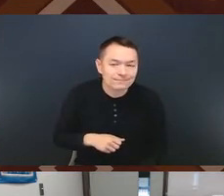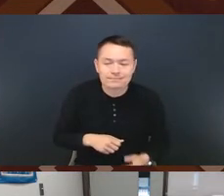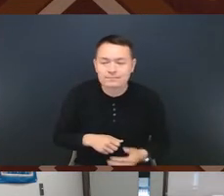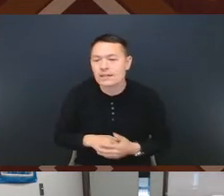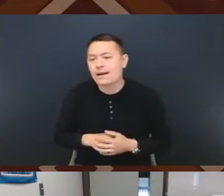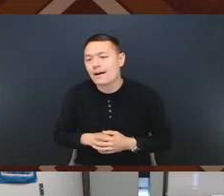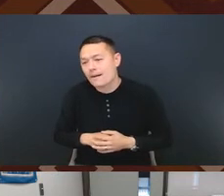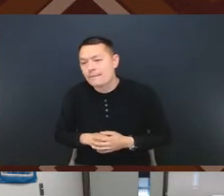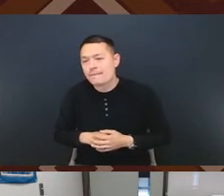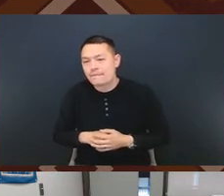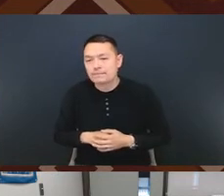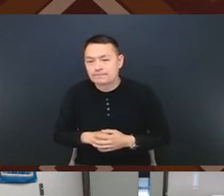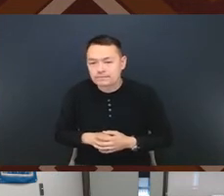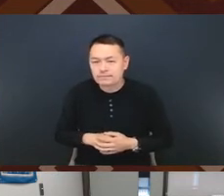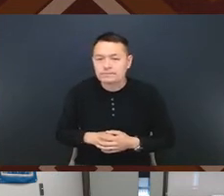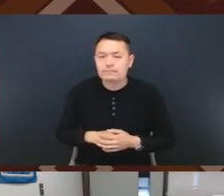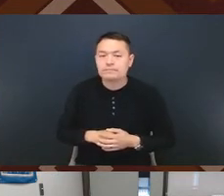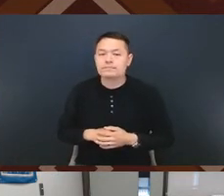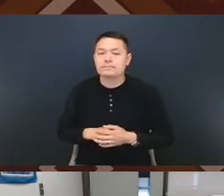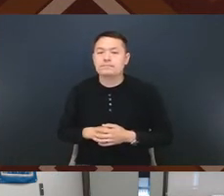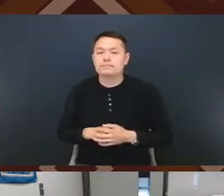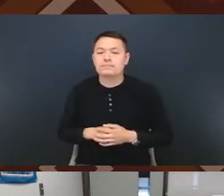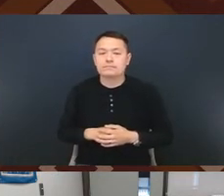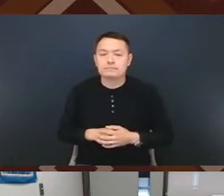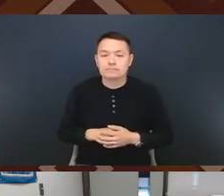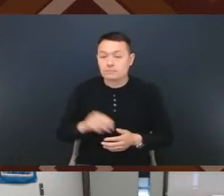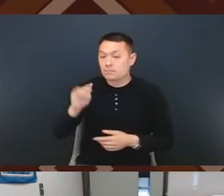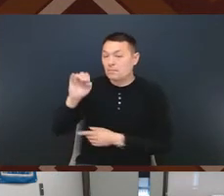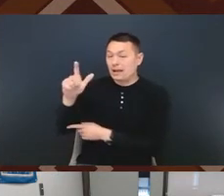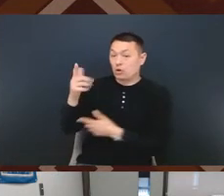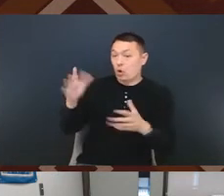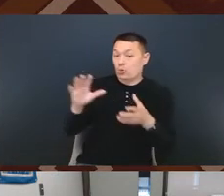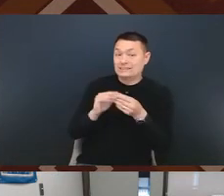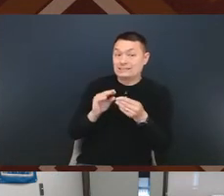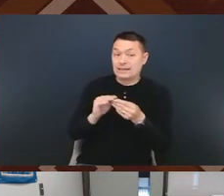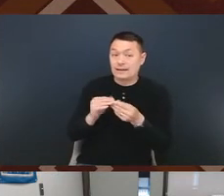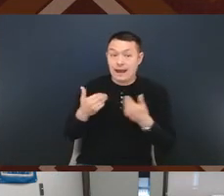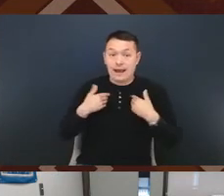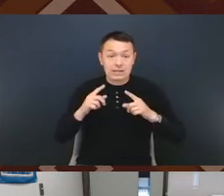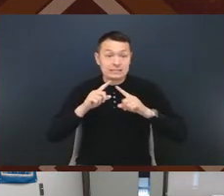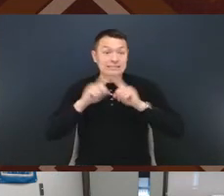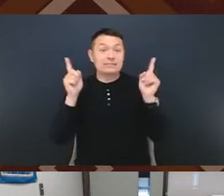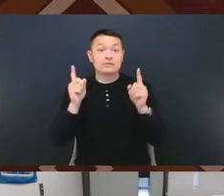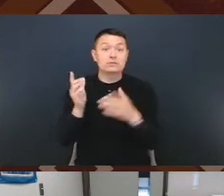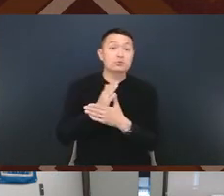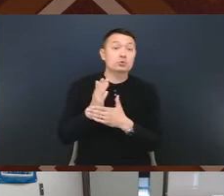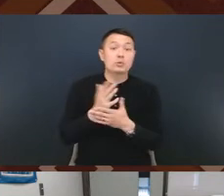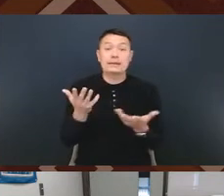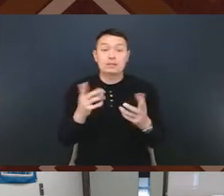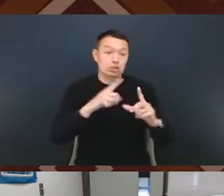Michael argues that it is very different between Japanese or Chinese.